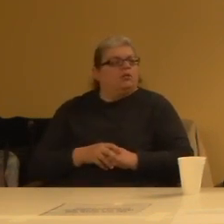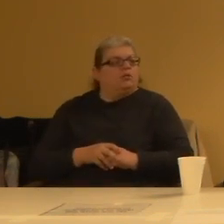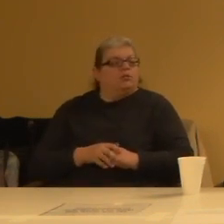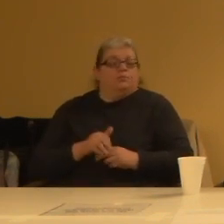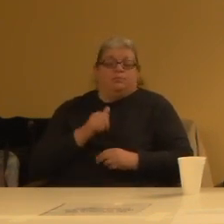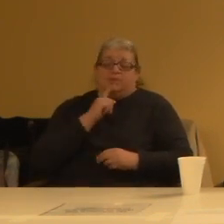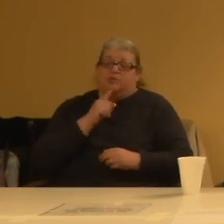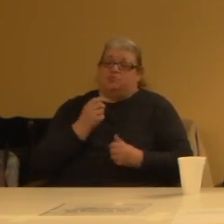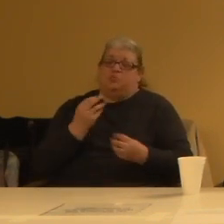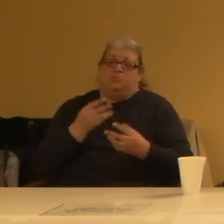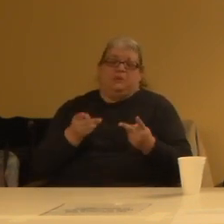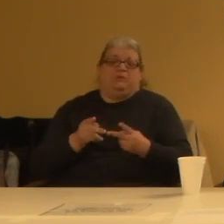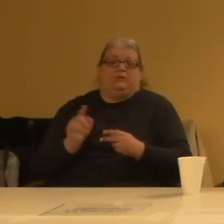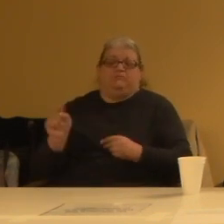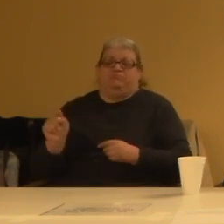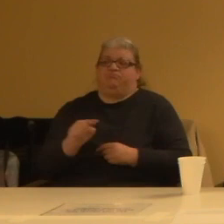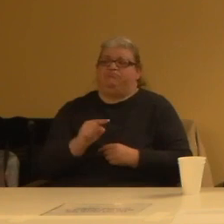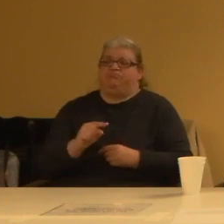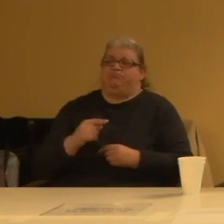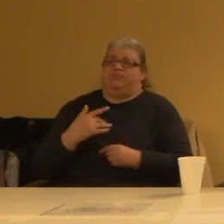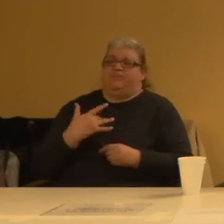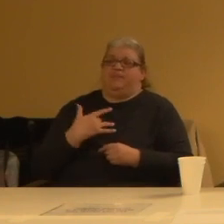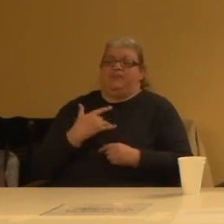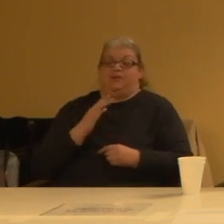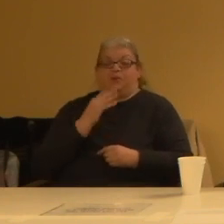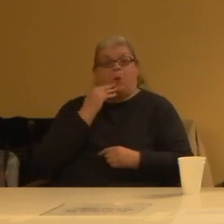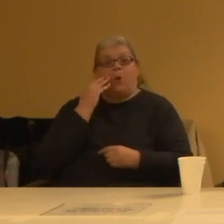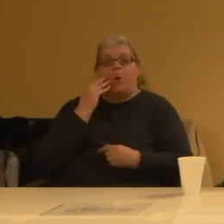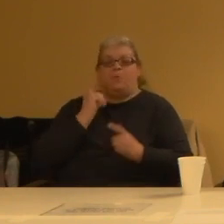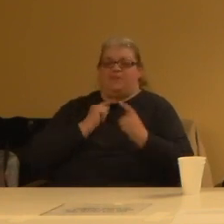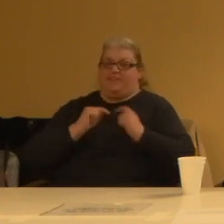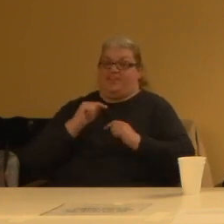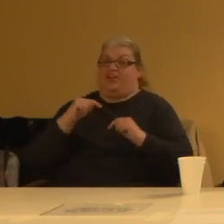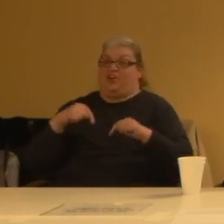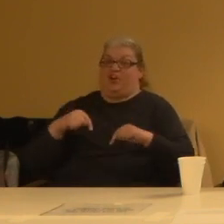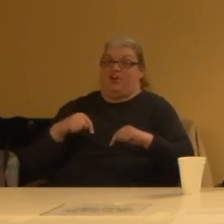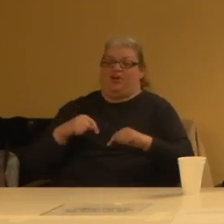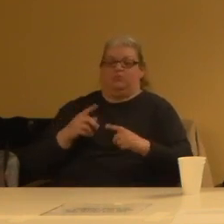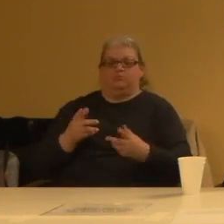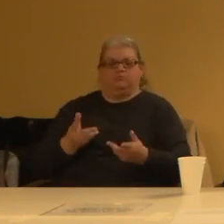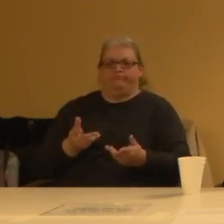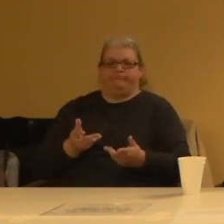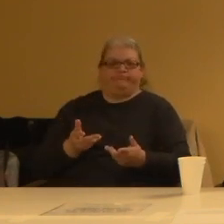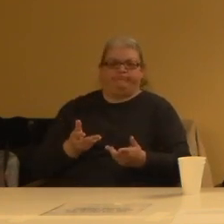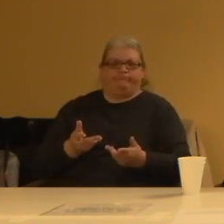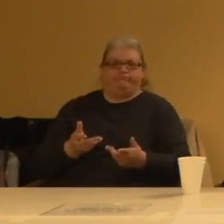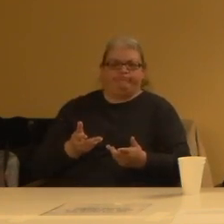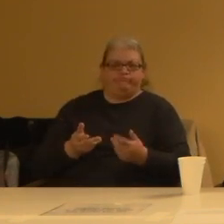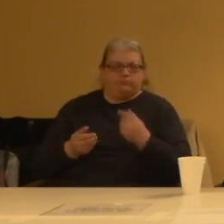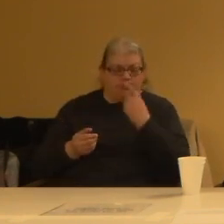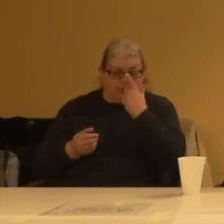in a lot of places, that feeling of your home is the theater. And I think that because playwrights are resilient,